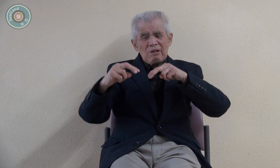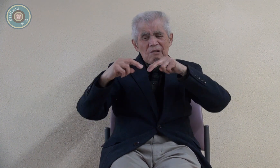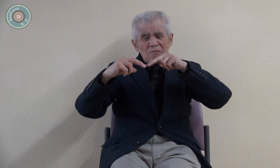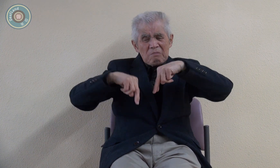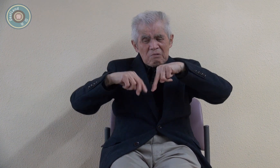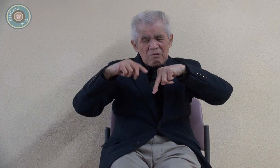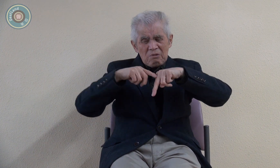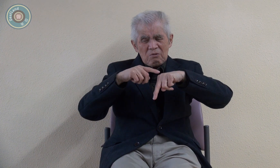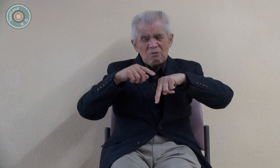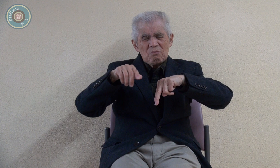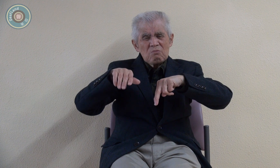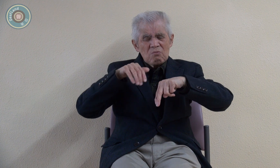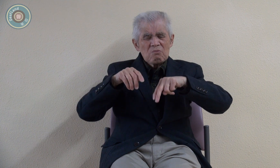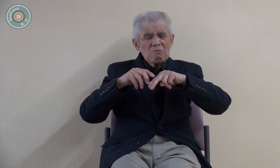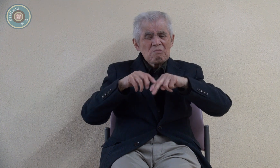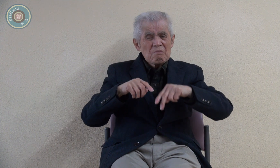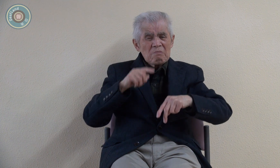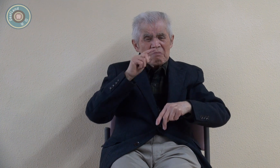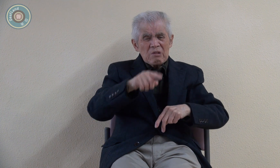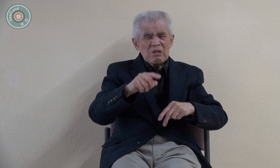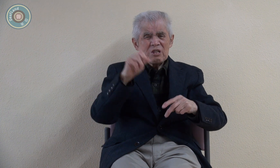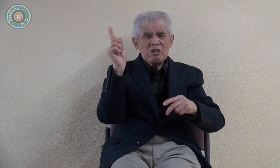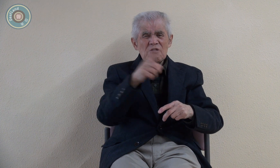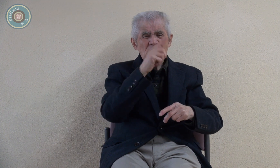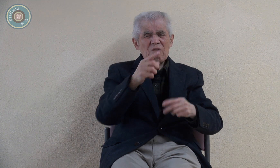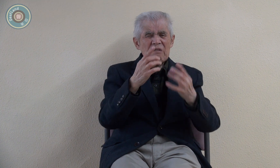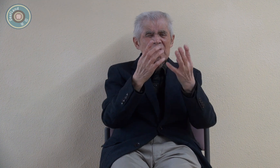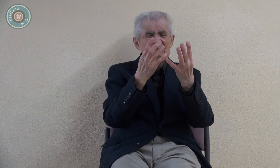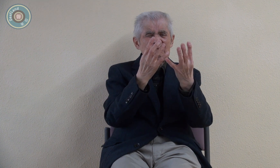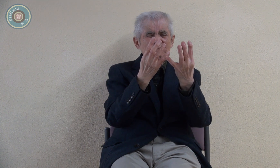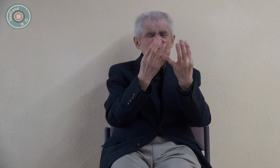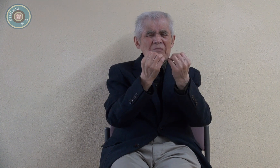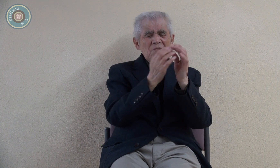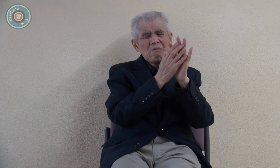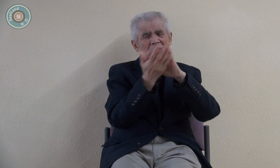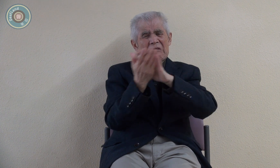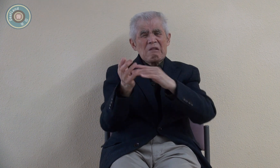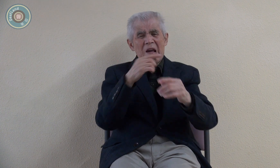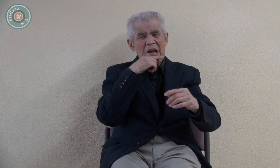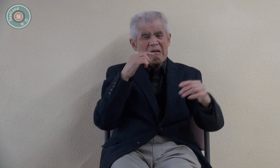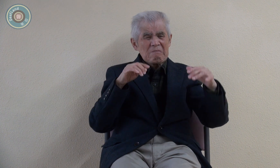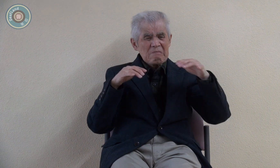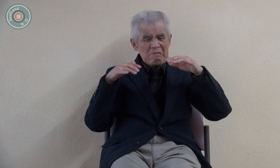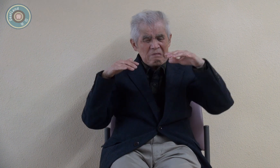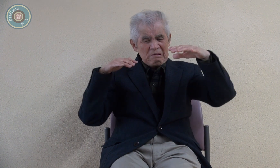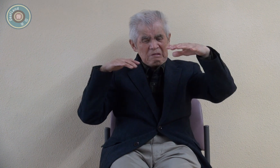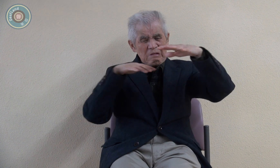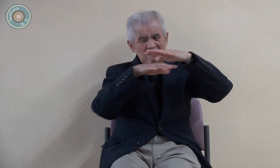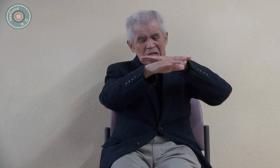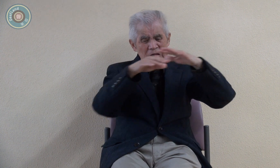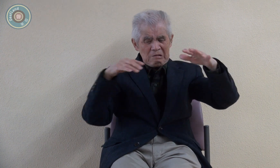When I looked at the half-collapsed bridge I saw dead bodies piled up on top of each other